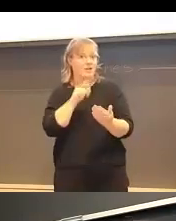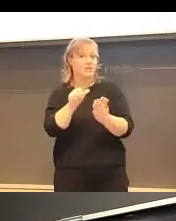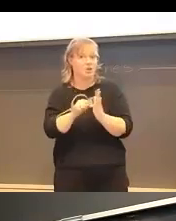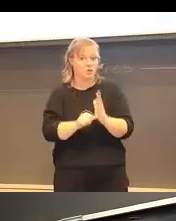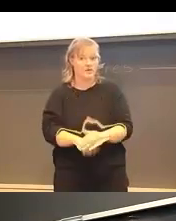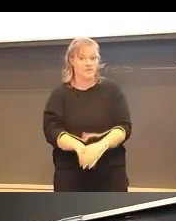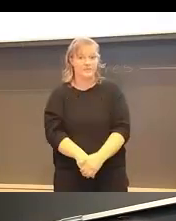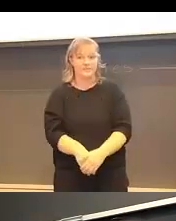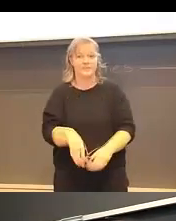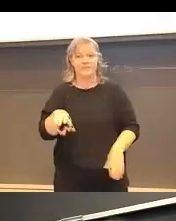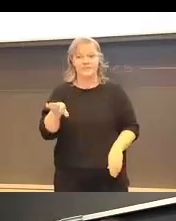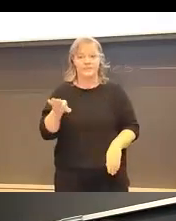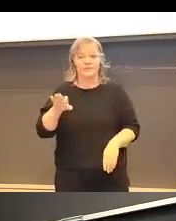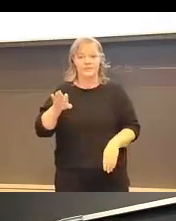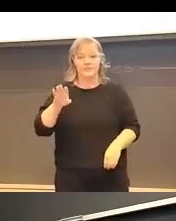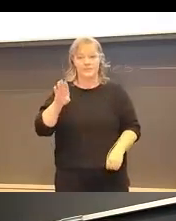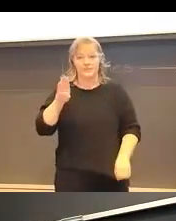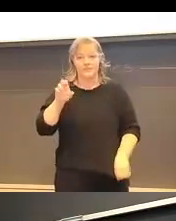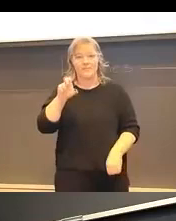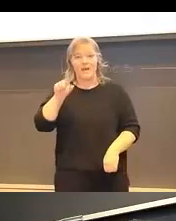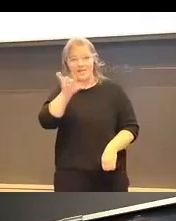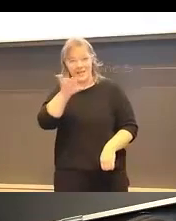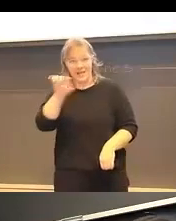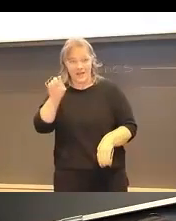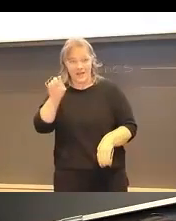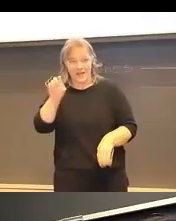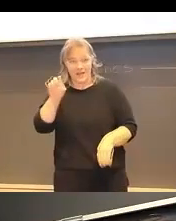thank Ben leye and the department of Psychiatry and David Lenahan and the department of surgery